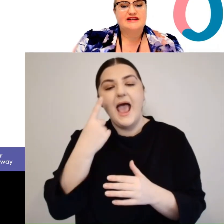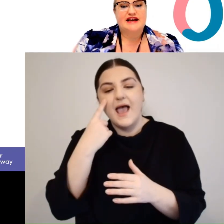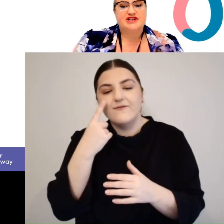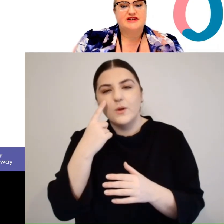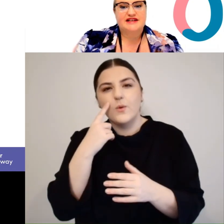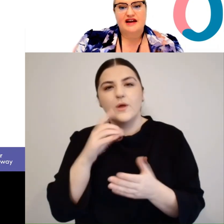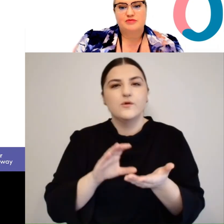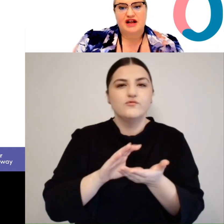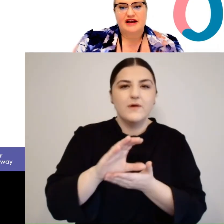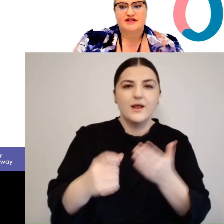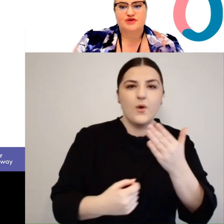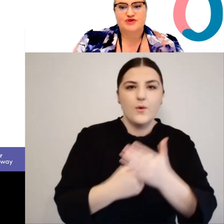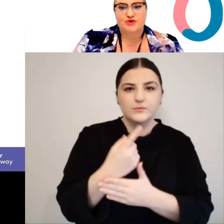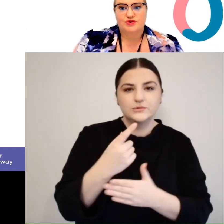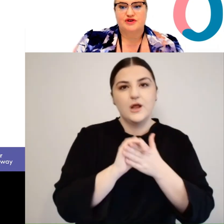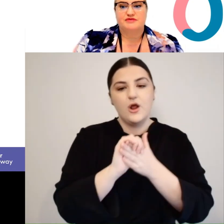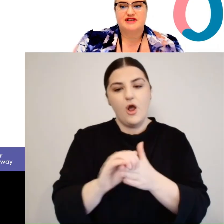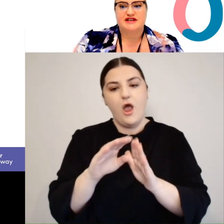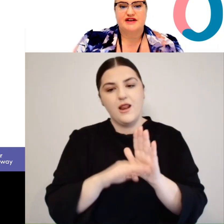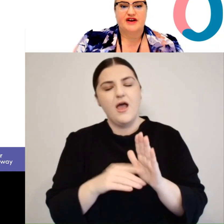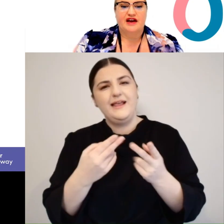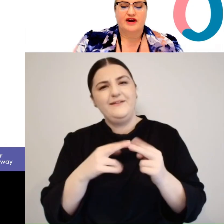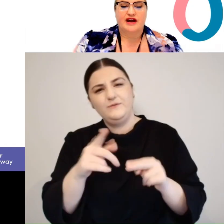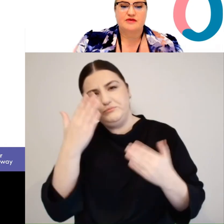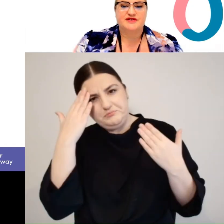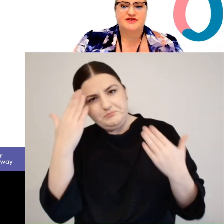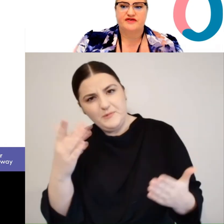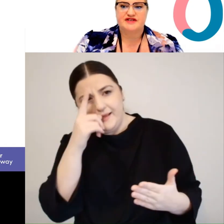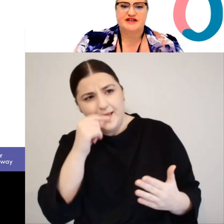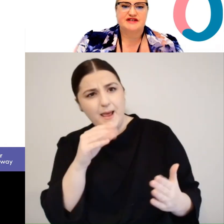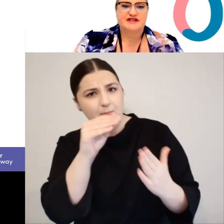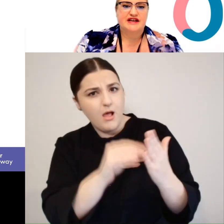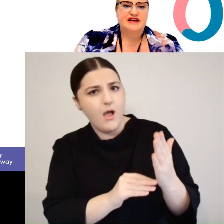Organisations can apply as a consortium to deliver Carer Gateway services.